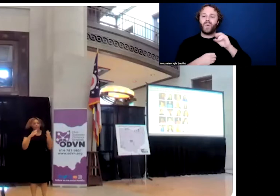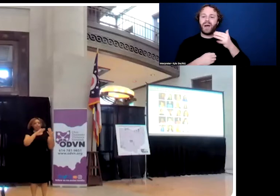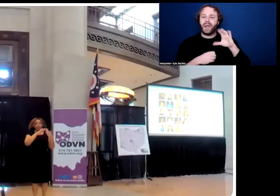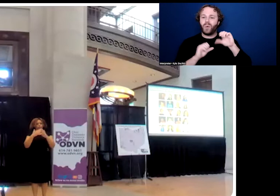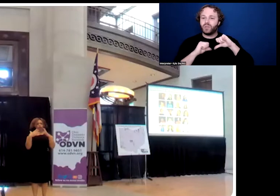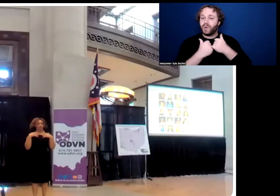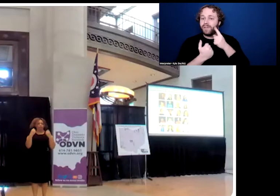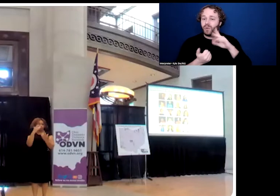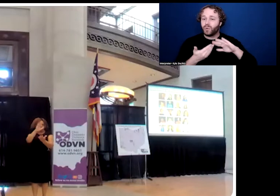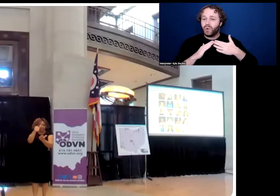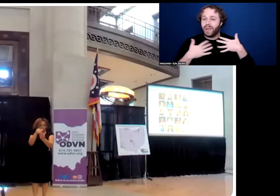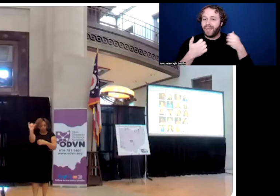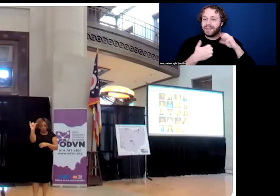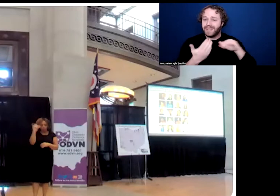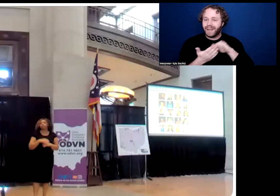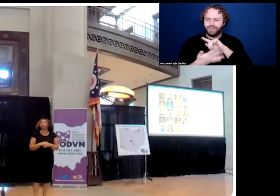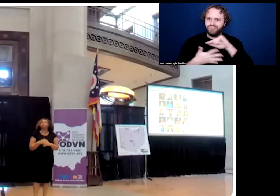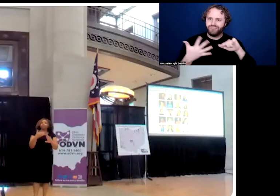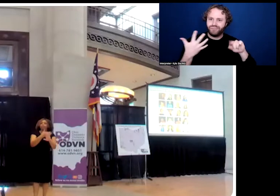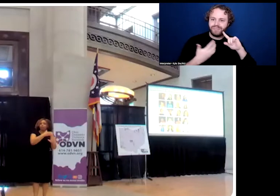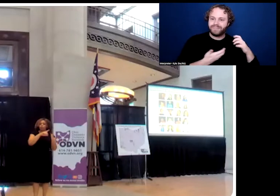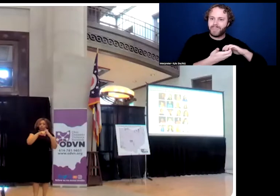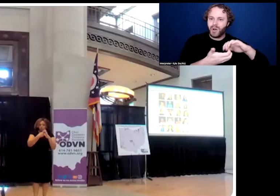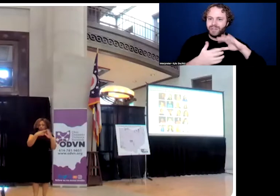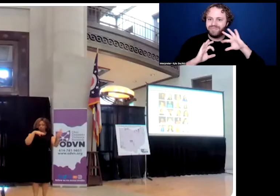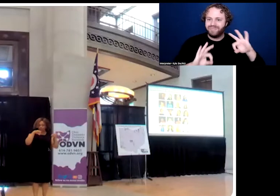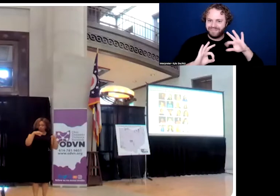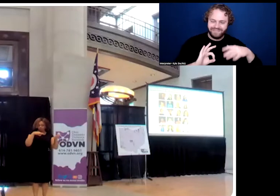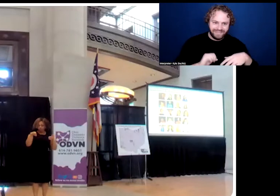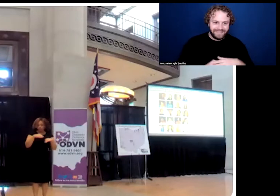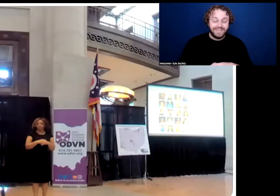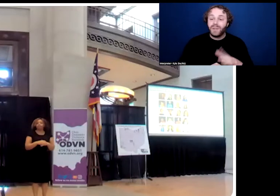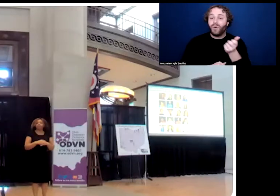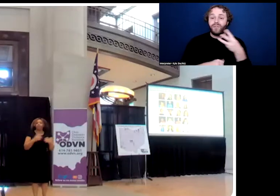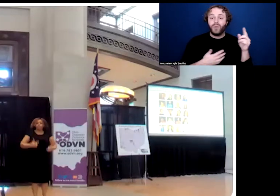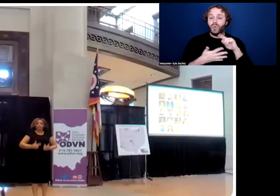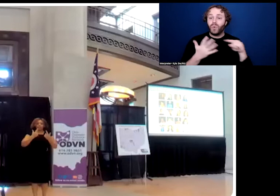So a few items before we begin: the LifeSaver fundraiser.